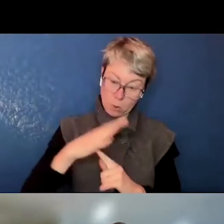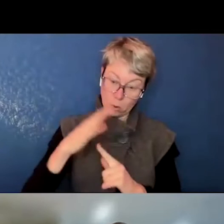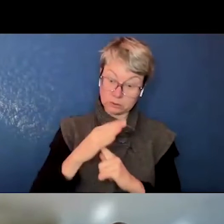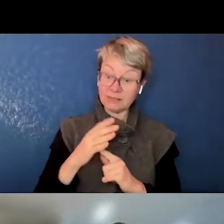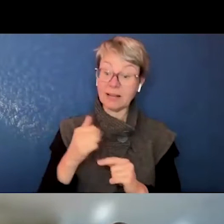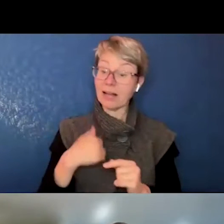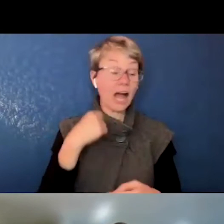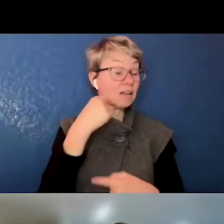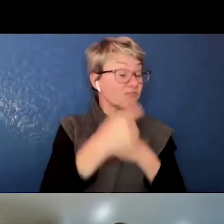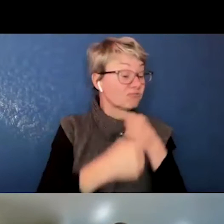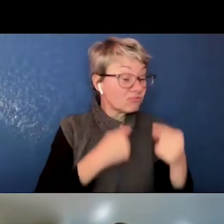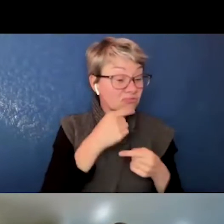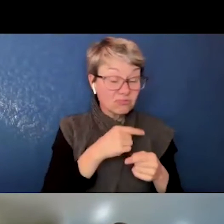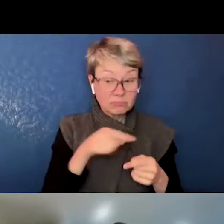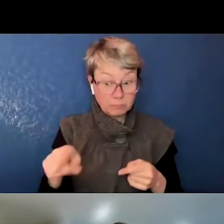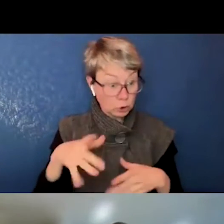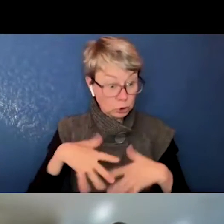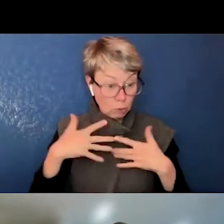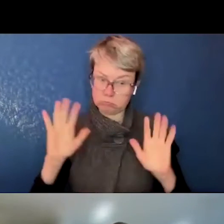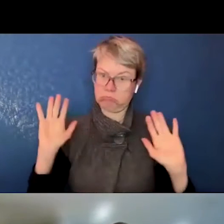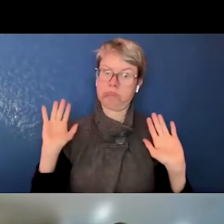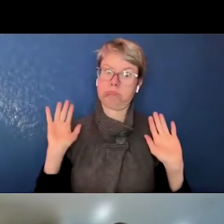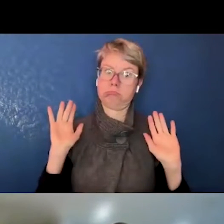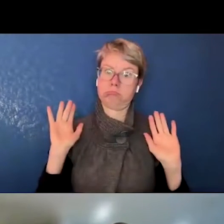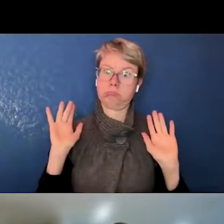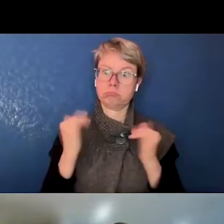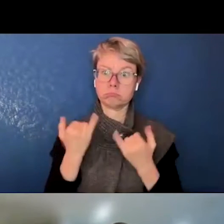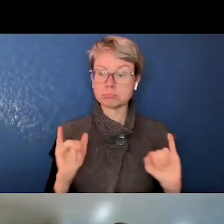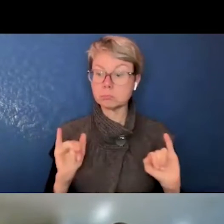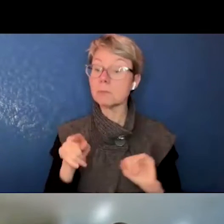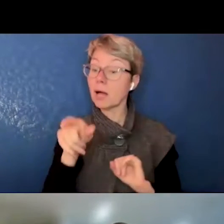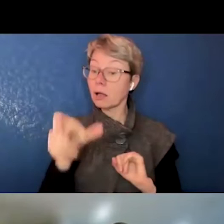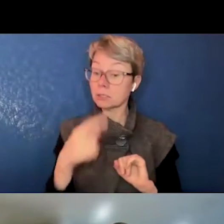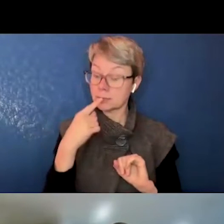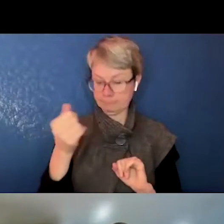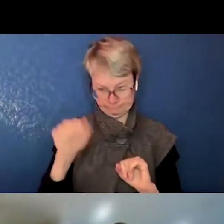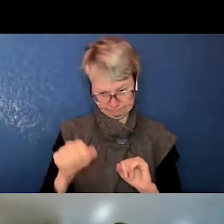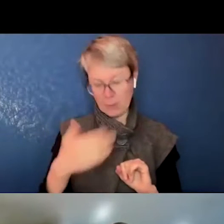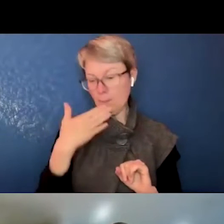supports and um if they but if our clients do give that Authority then we do uh help we do work with